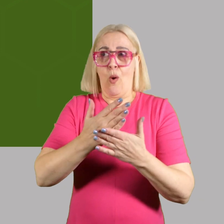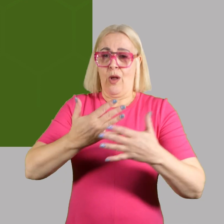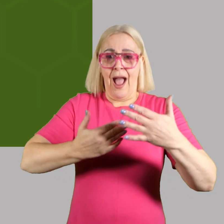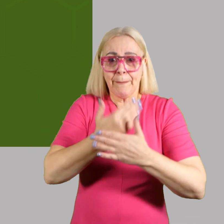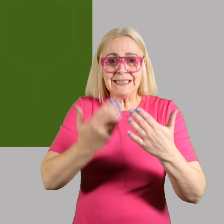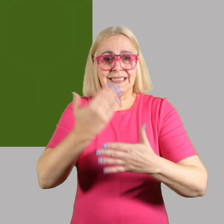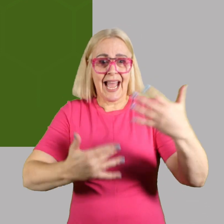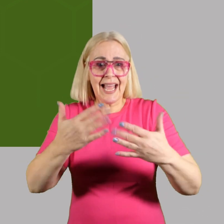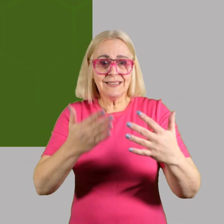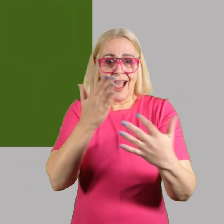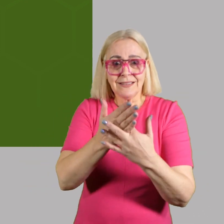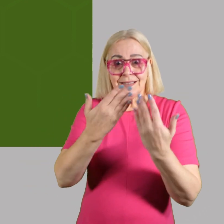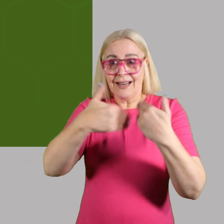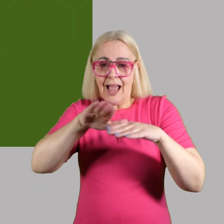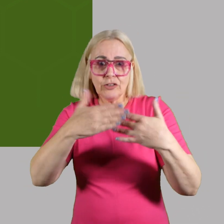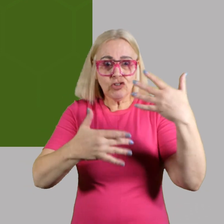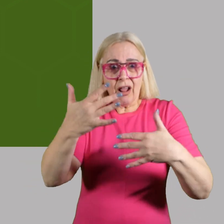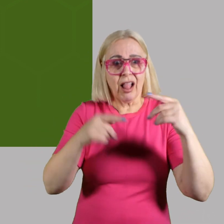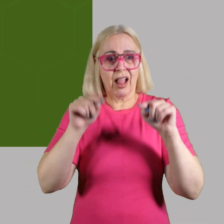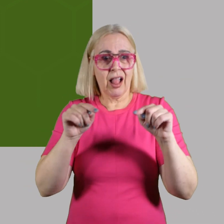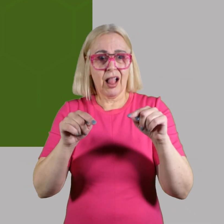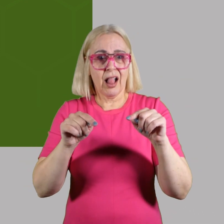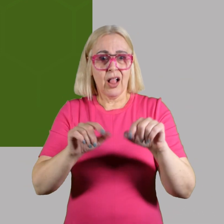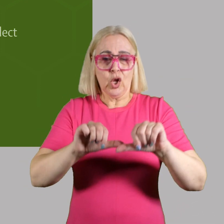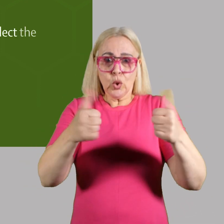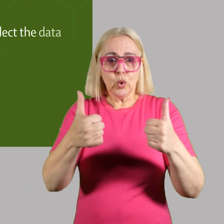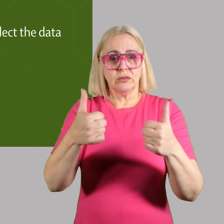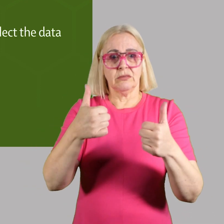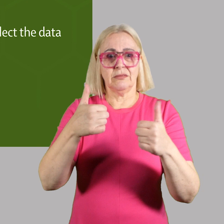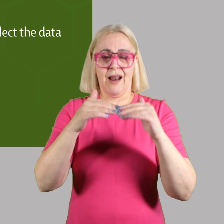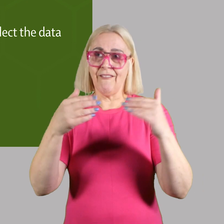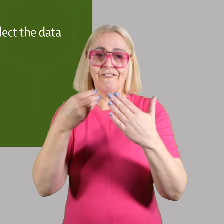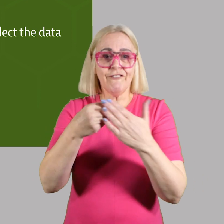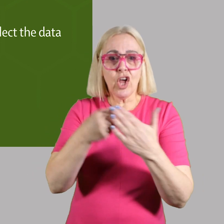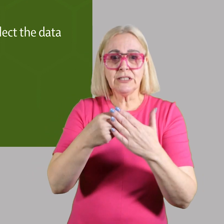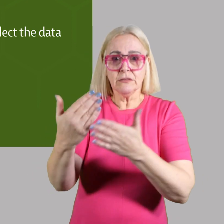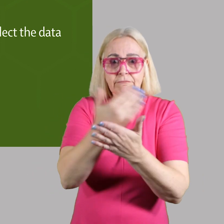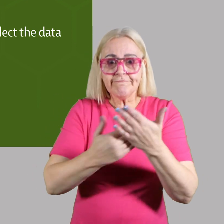on stroke included: having adequate funding and training to collect the data; and using digital